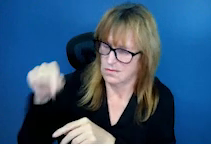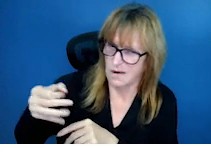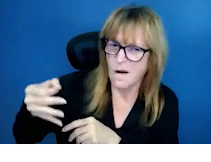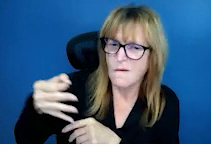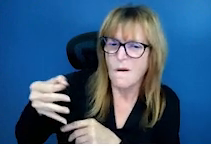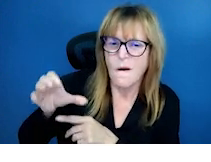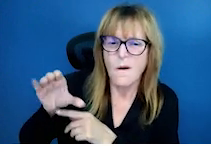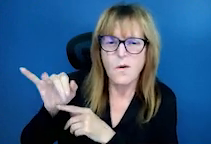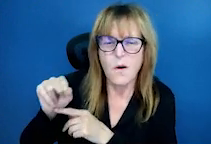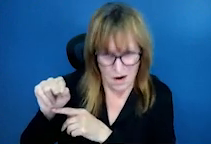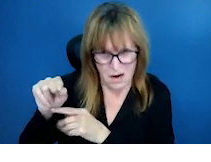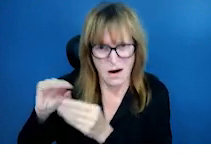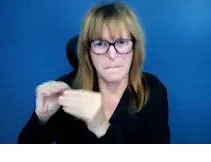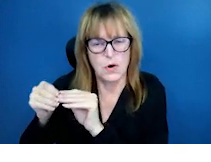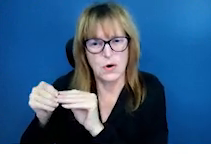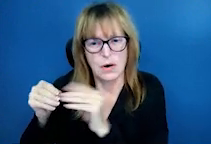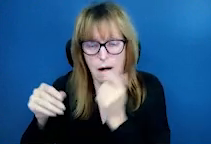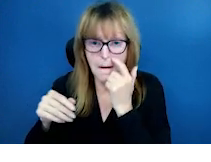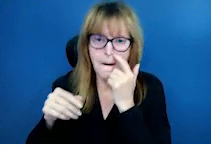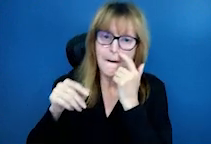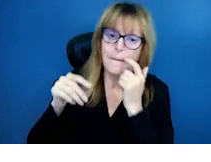will receive through the CVITP Grant.